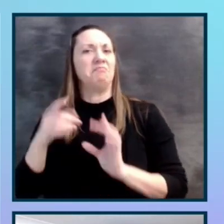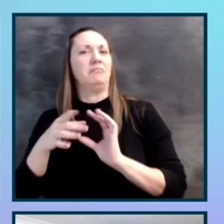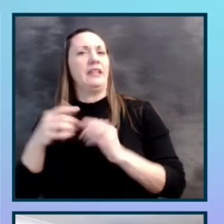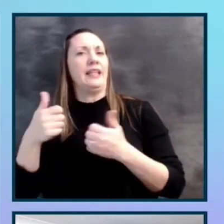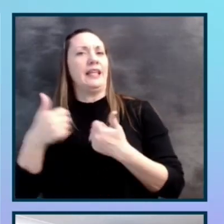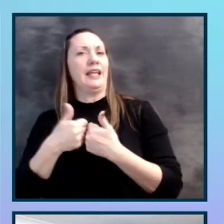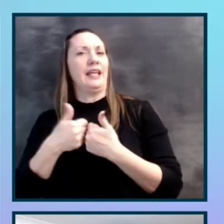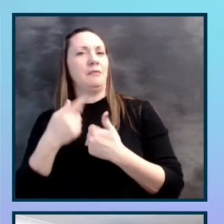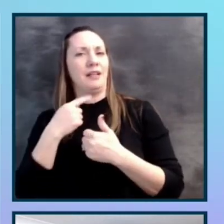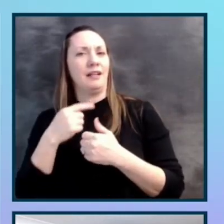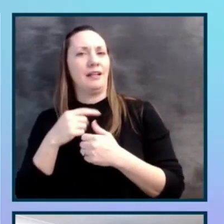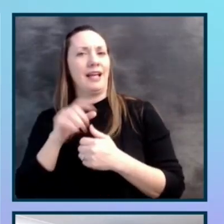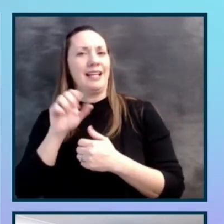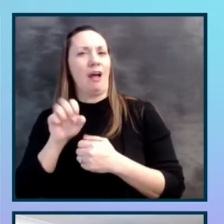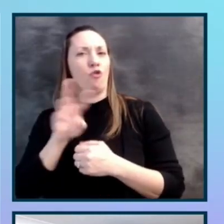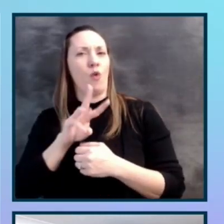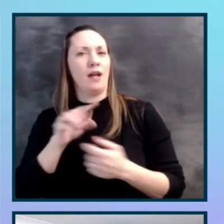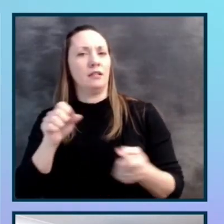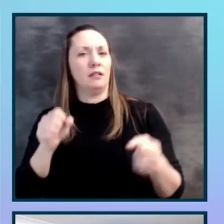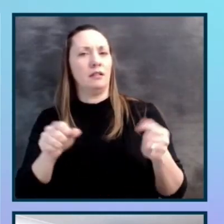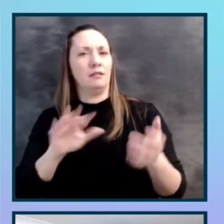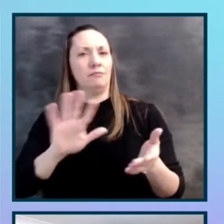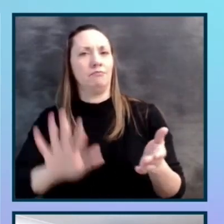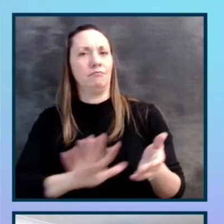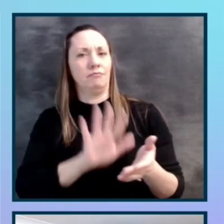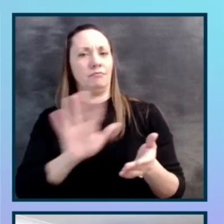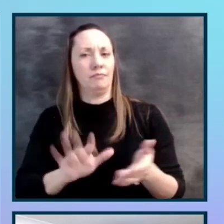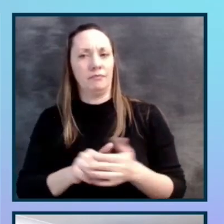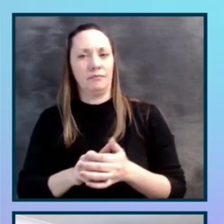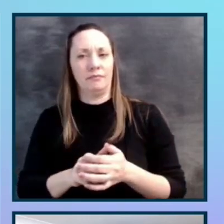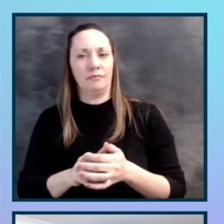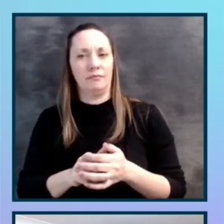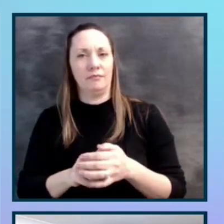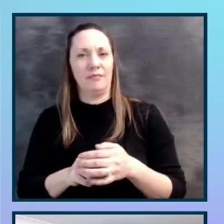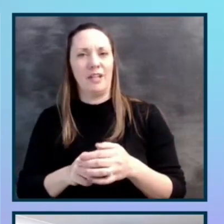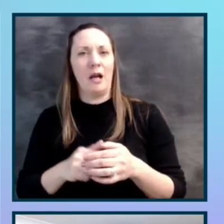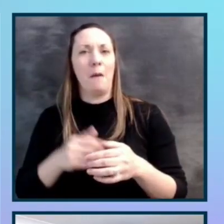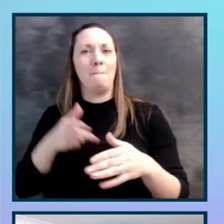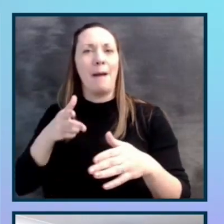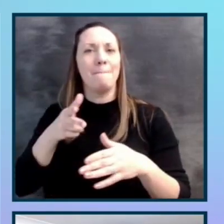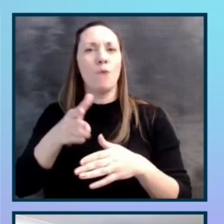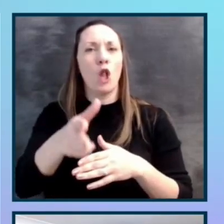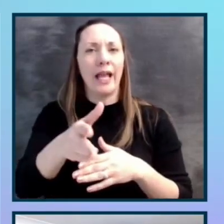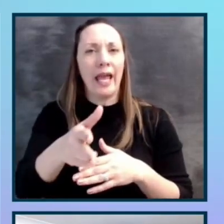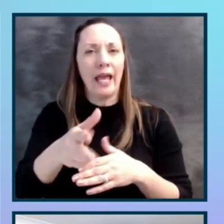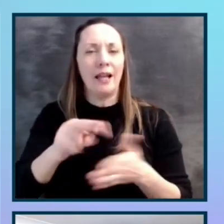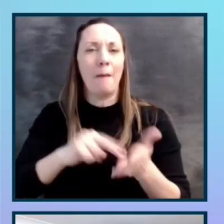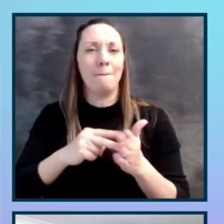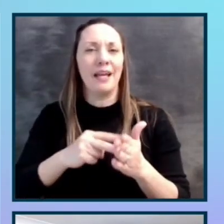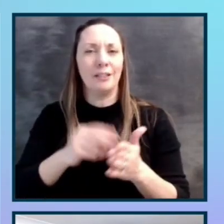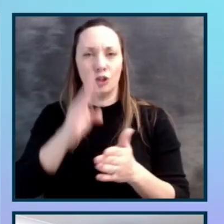Gonna need to start pulling in. West. And by pulling in I mean, straightening up essentially. West southwest. Or just maneuvering.